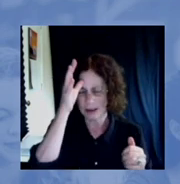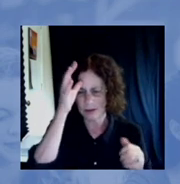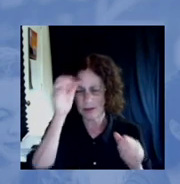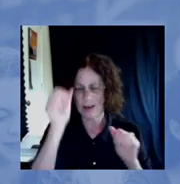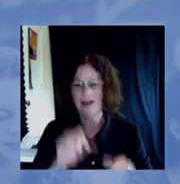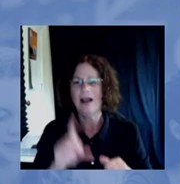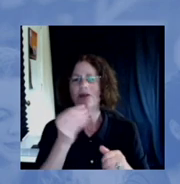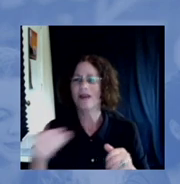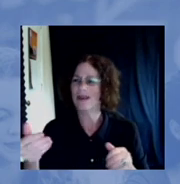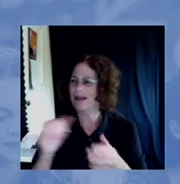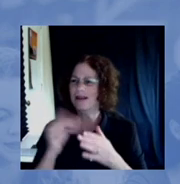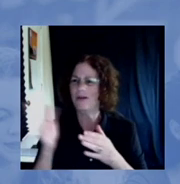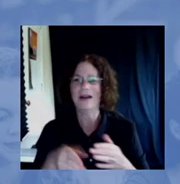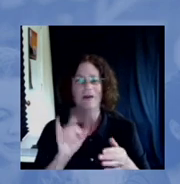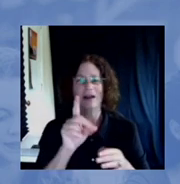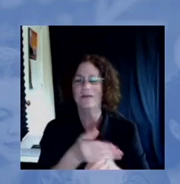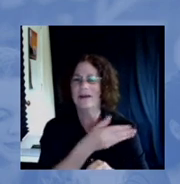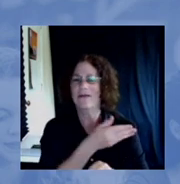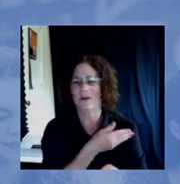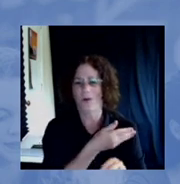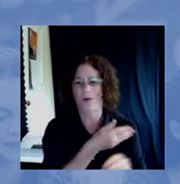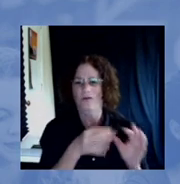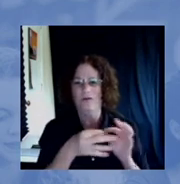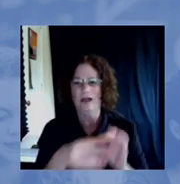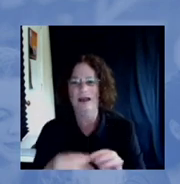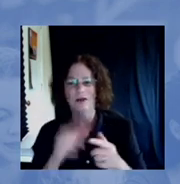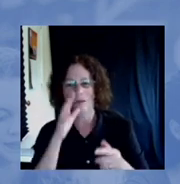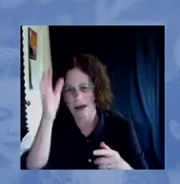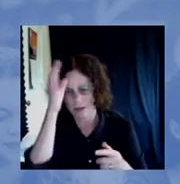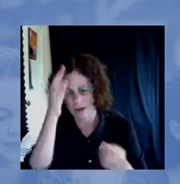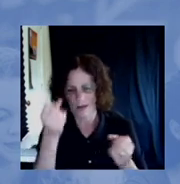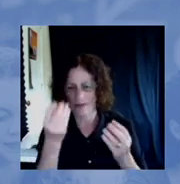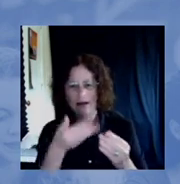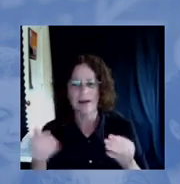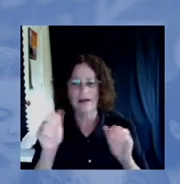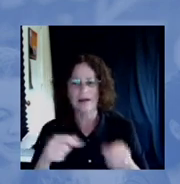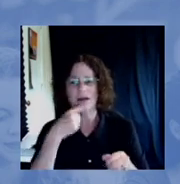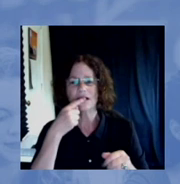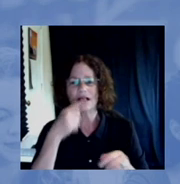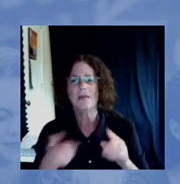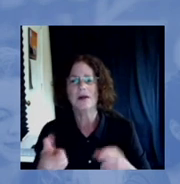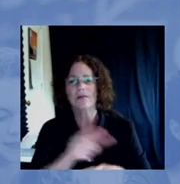BEFORE AS RELATES TO JUST PARENT RELATIONS SO THERE'S A LOT TO SAY THERE, BUT I'M GOING TO YIELD TO ROSEMARIE. >> THANK YOU.